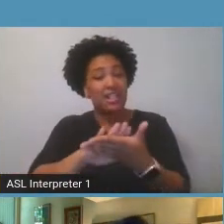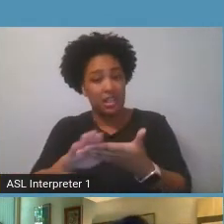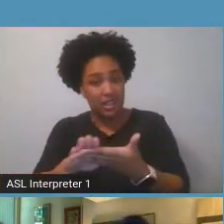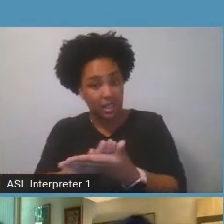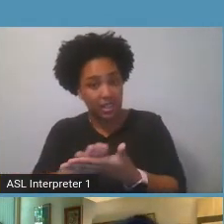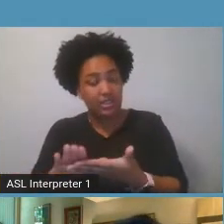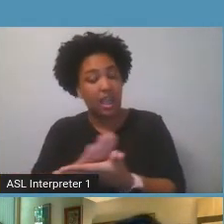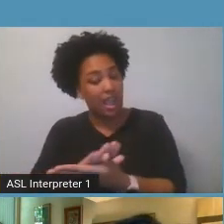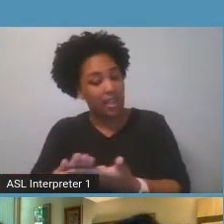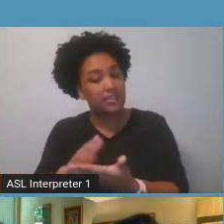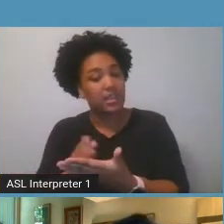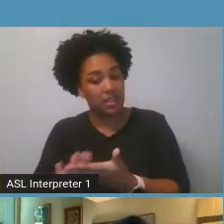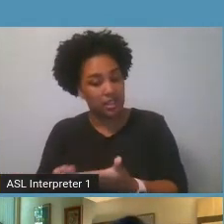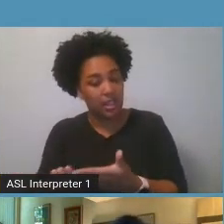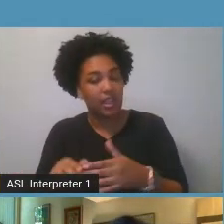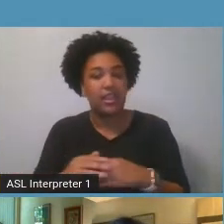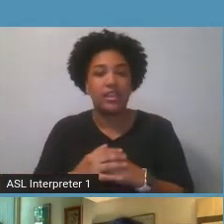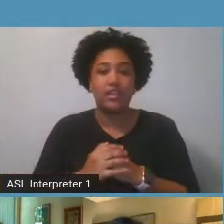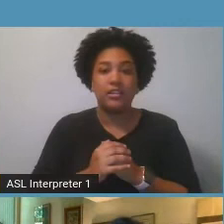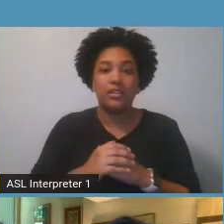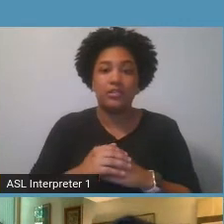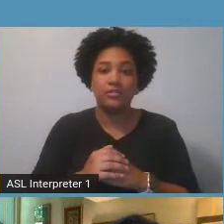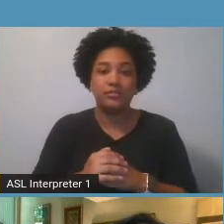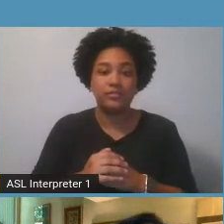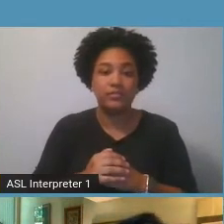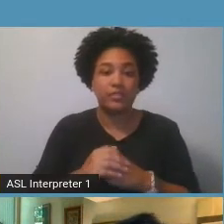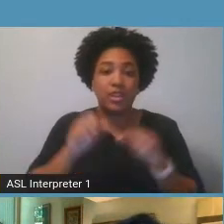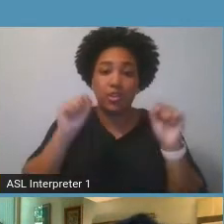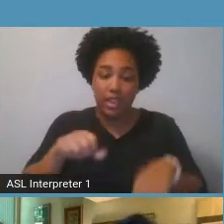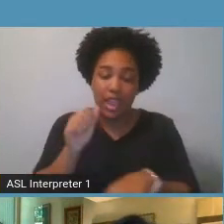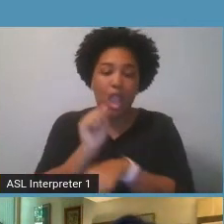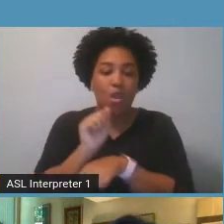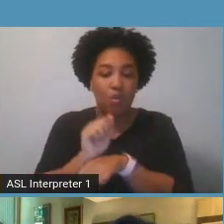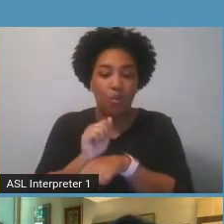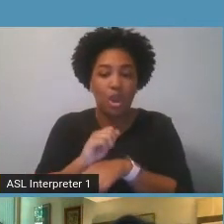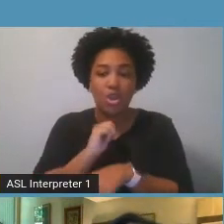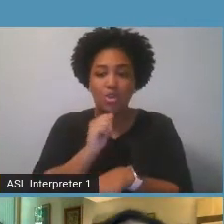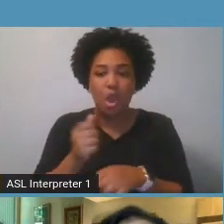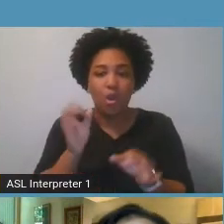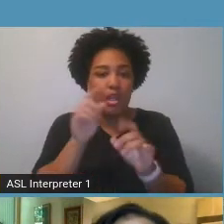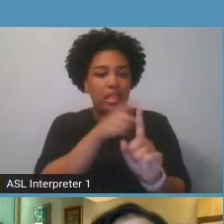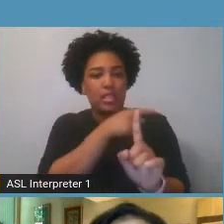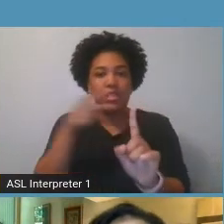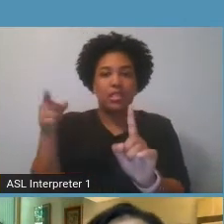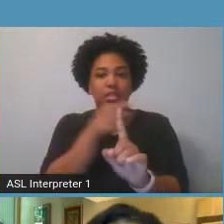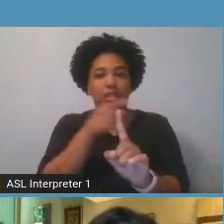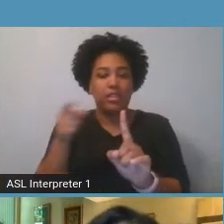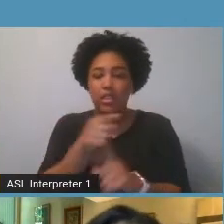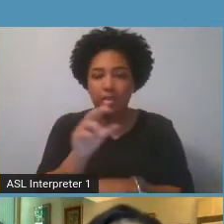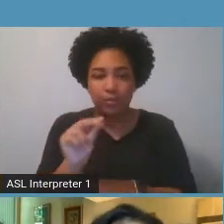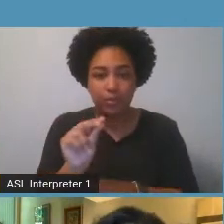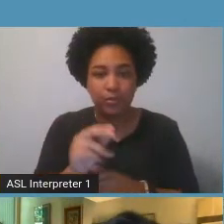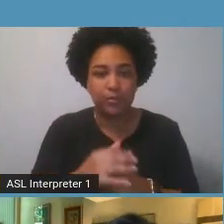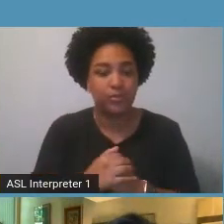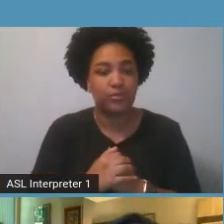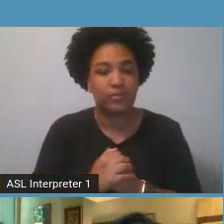reflectance to minimize glare. Sometimes we don't have the idea you'll place to do this work, but